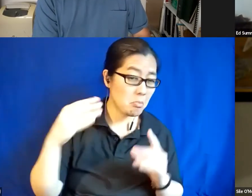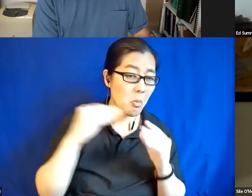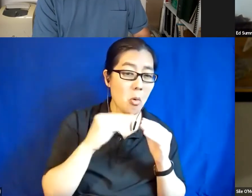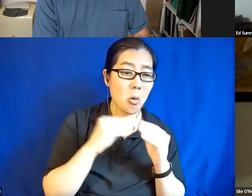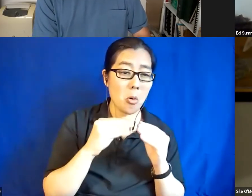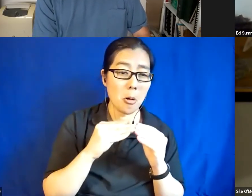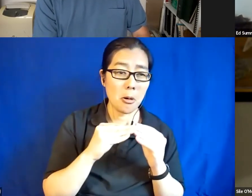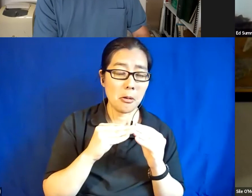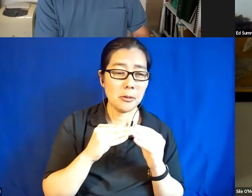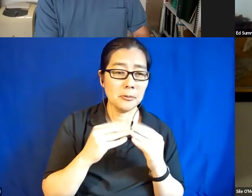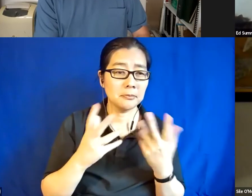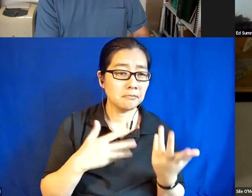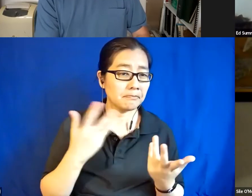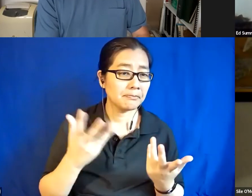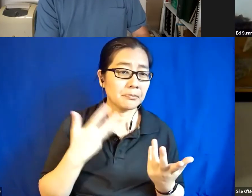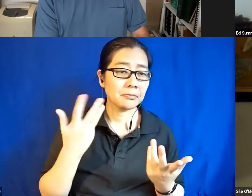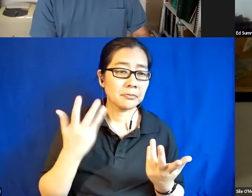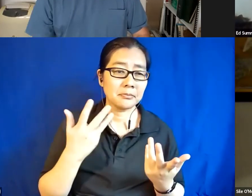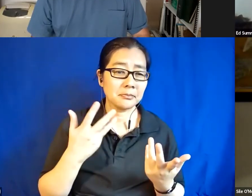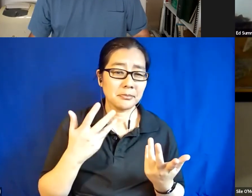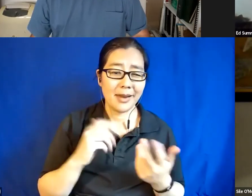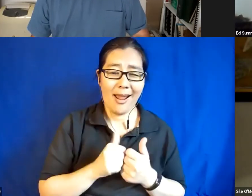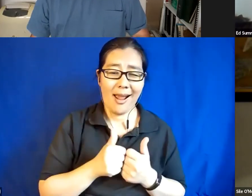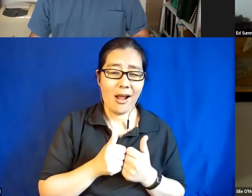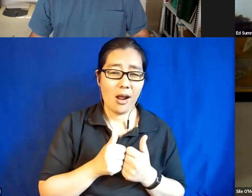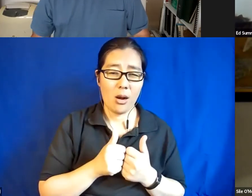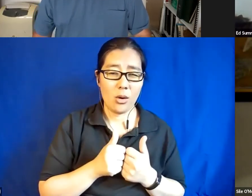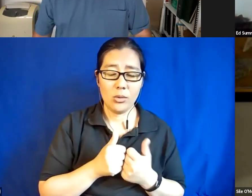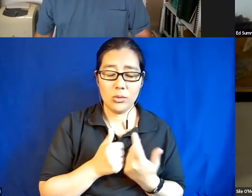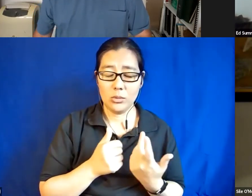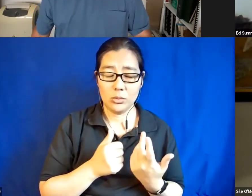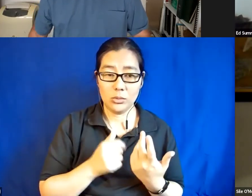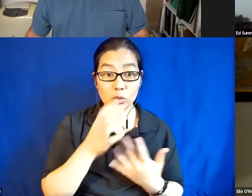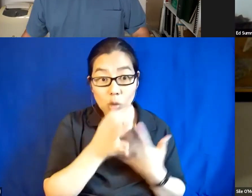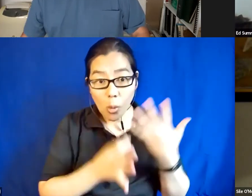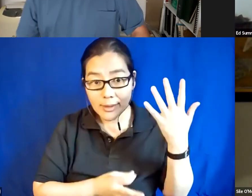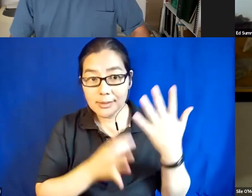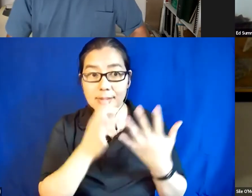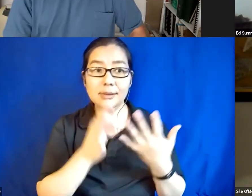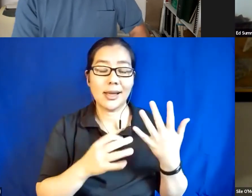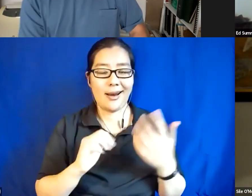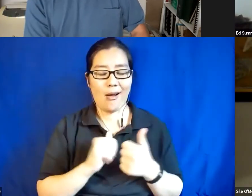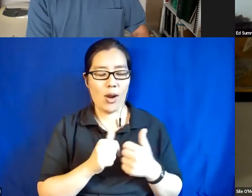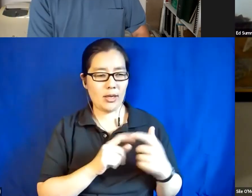how choice and the customize BLT of the experience plays into